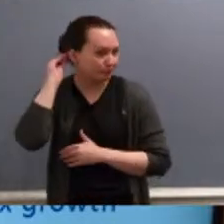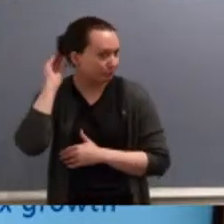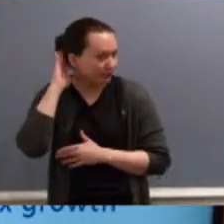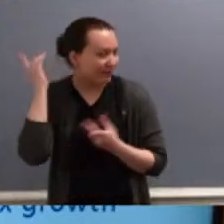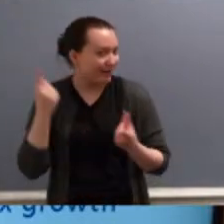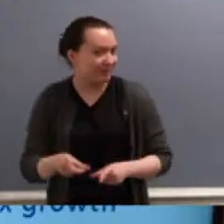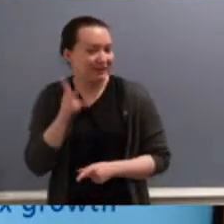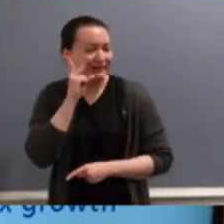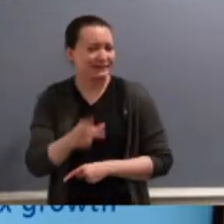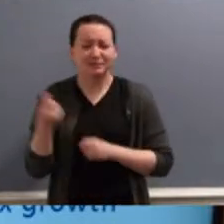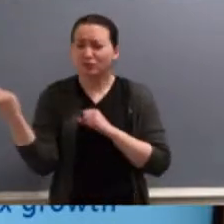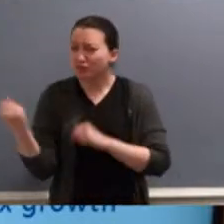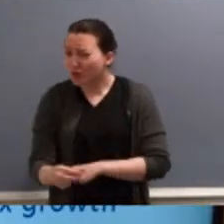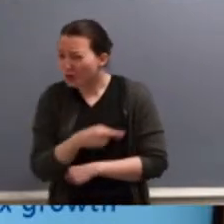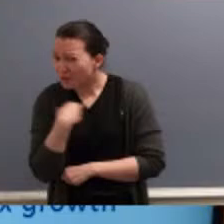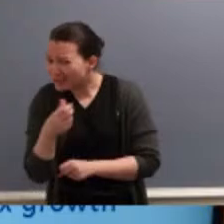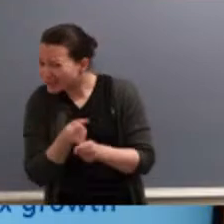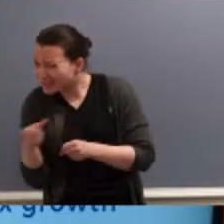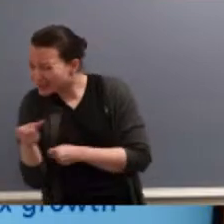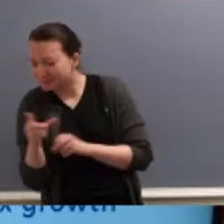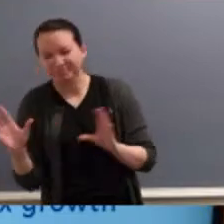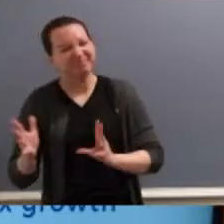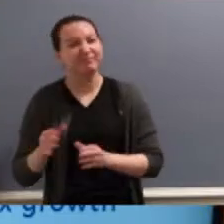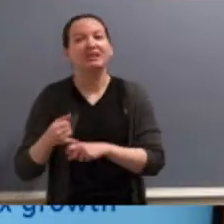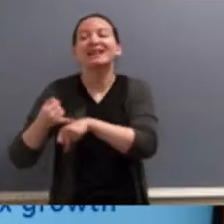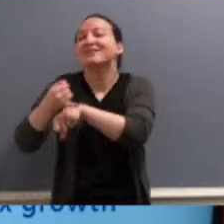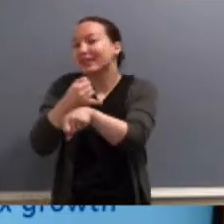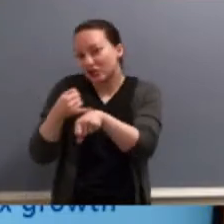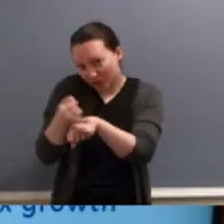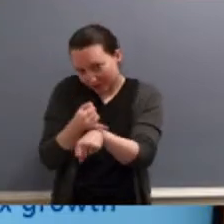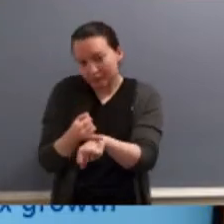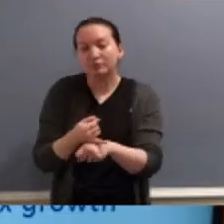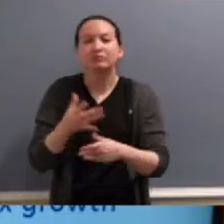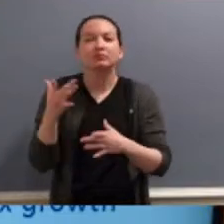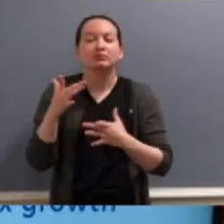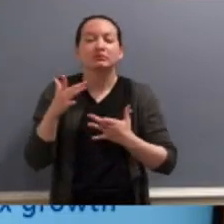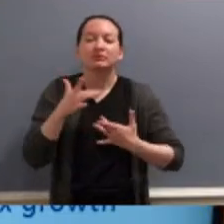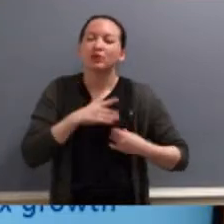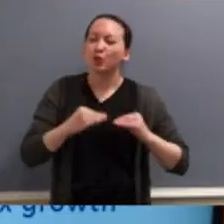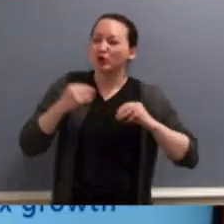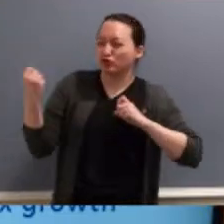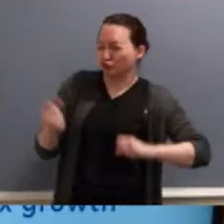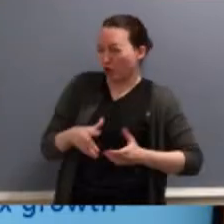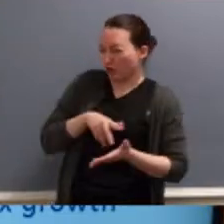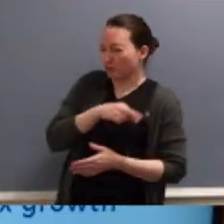see as a high risk next year inflation is likely a heavier risk as it relates to the cost and goods